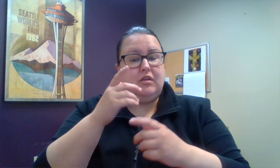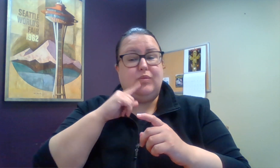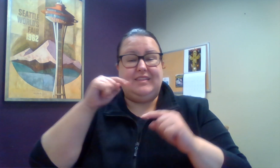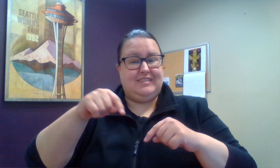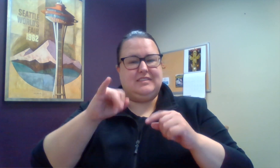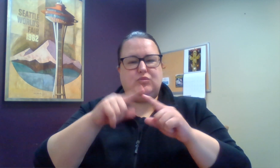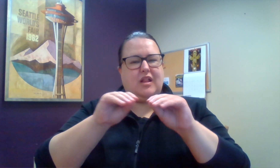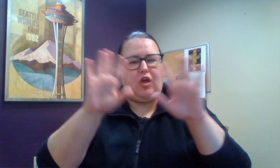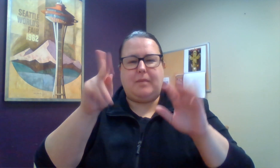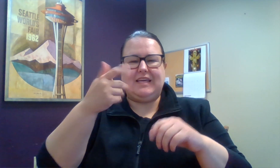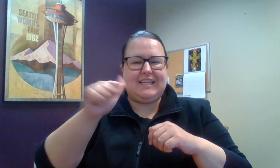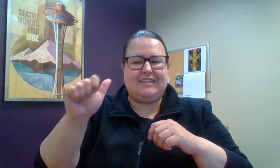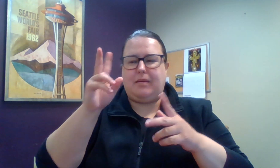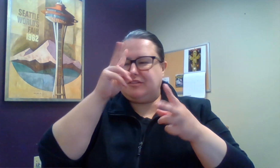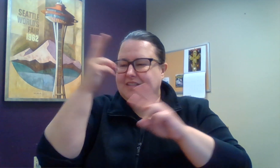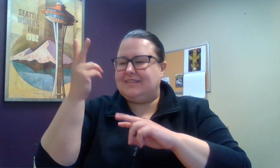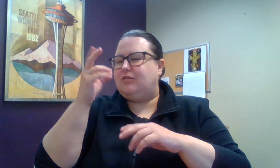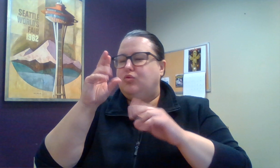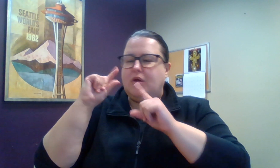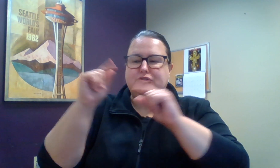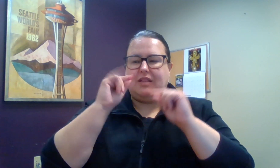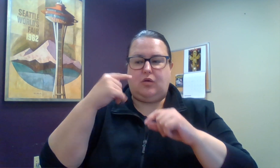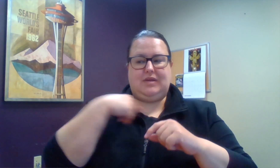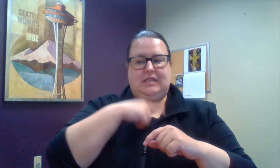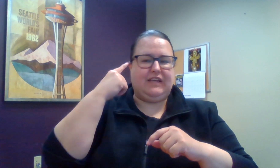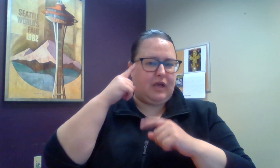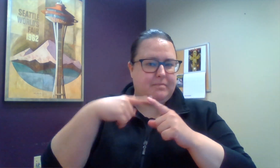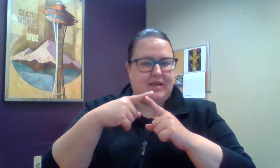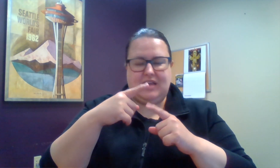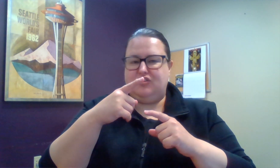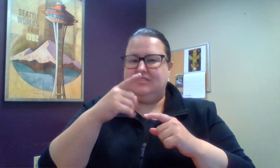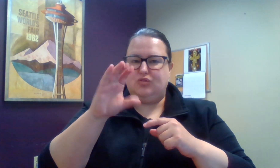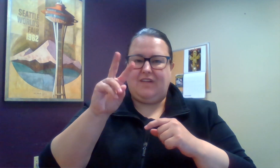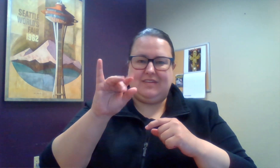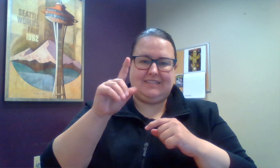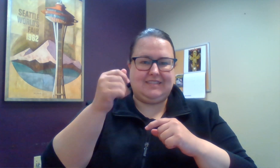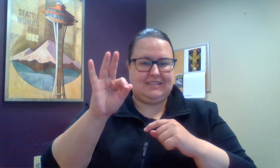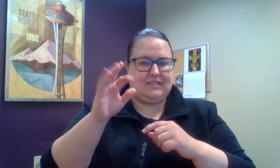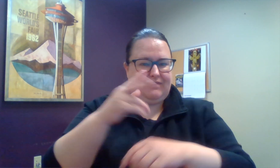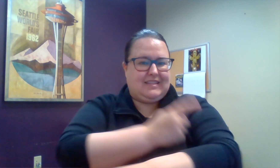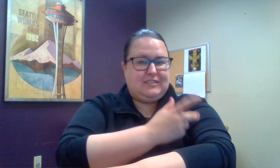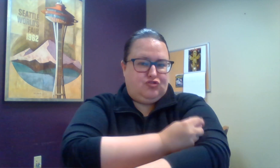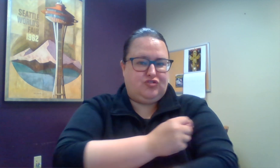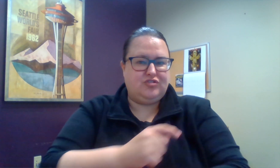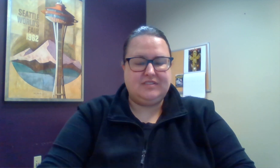We want to clear up any misunderstandings or rumors that are going around in the community regarding the vaccination.